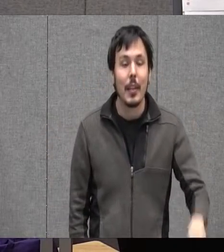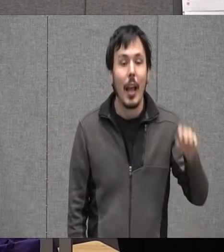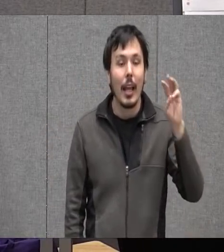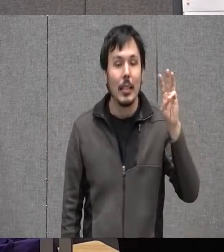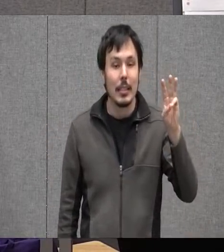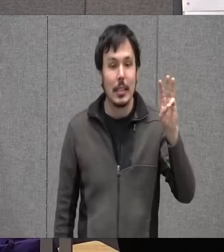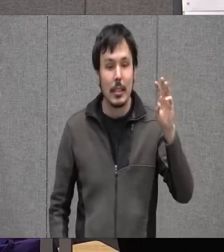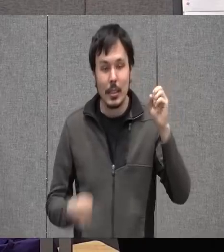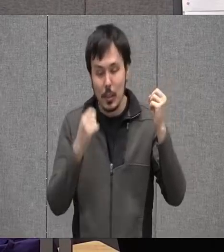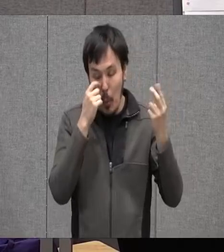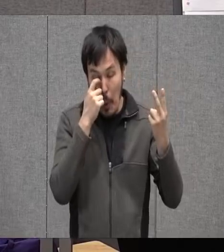[Both] Six, 12,